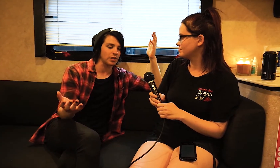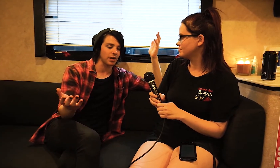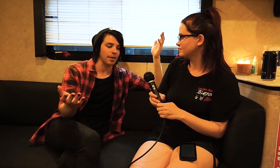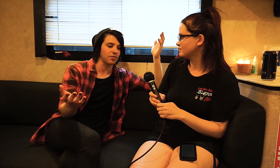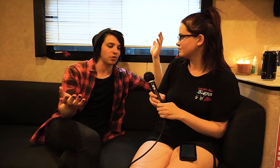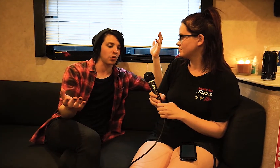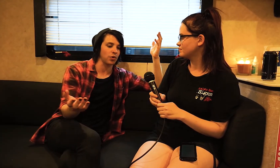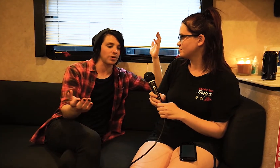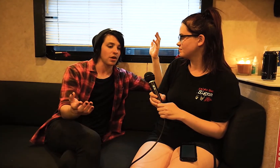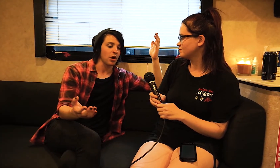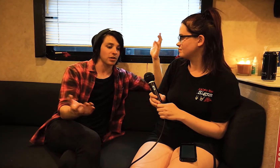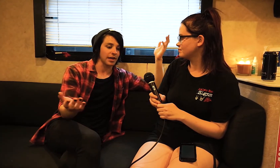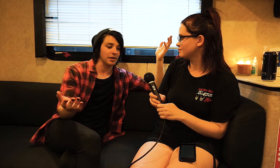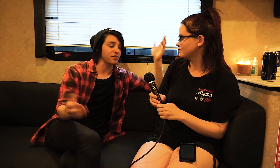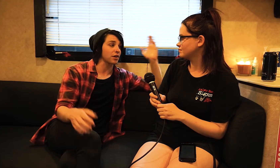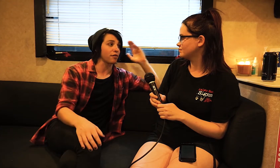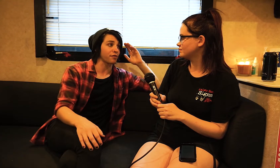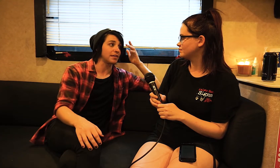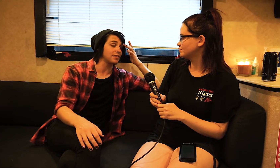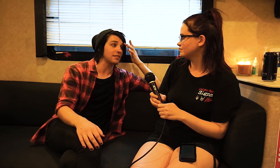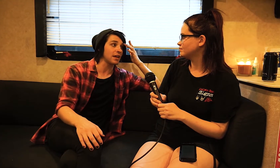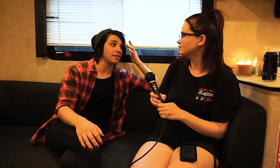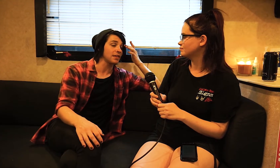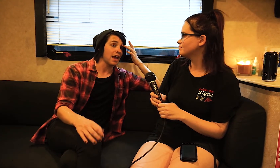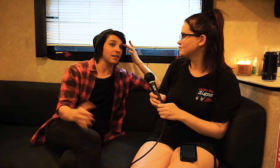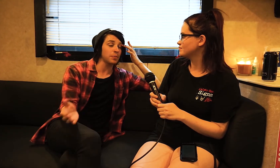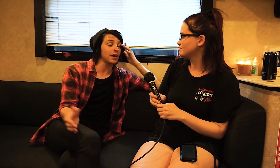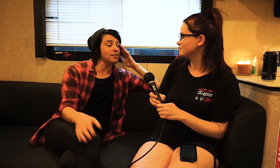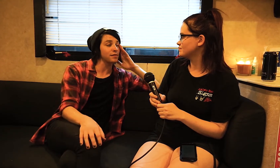and so many bands we look up to or are lucky enough to call friends these day